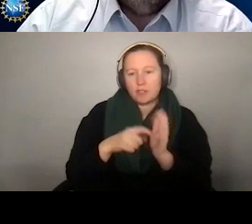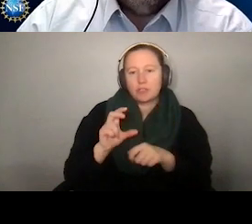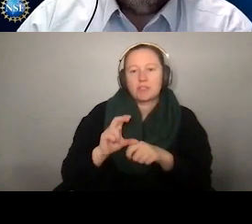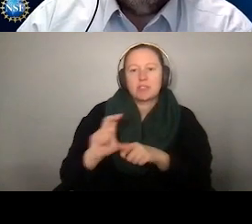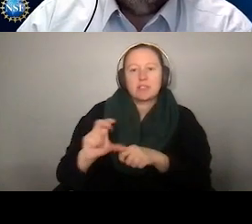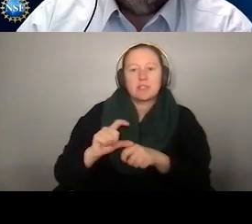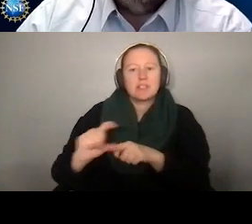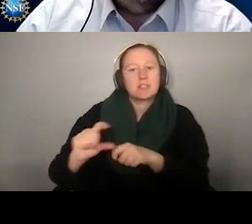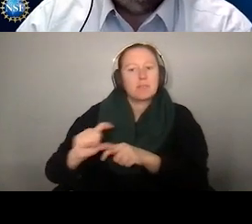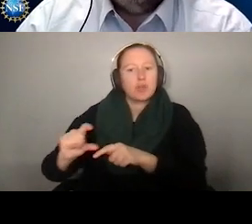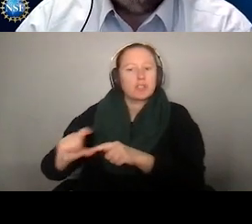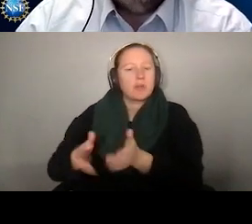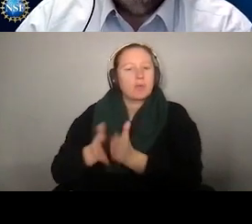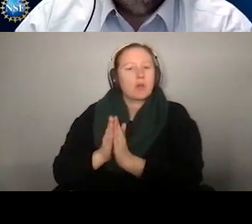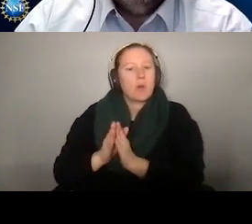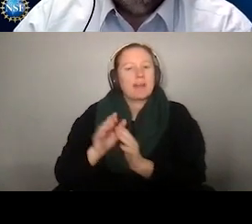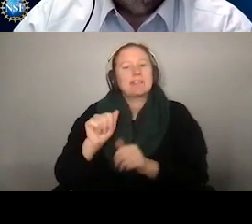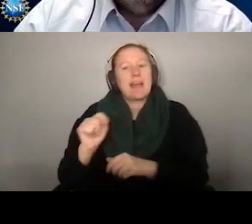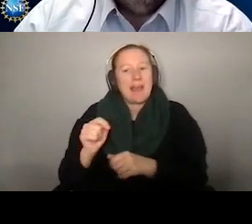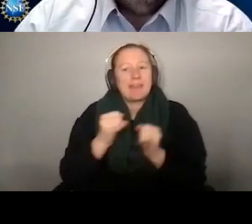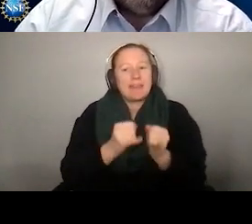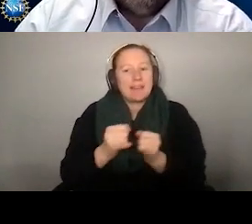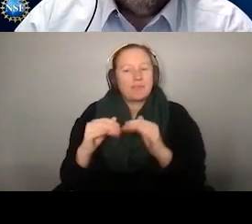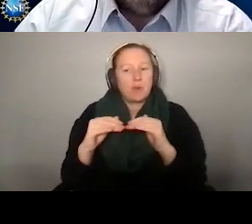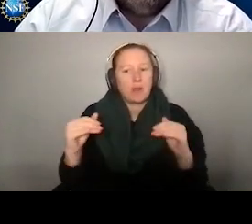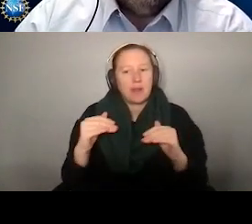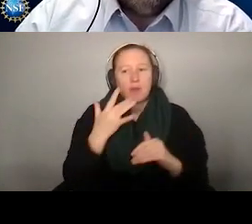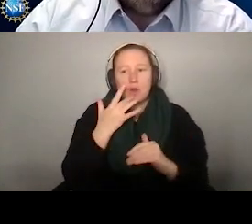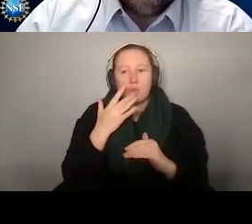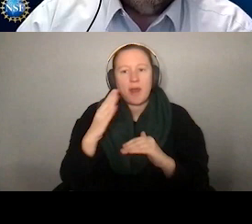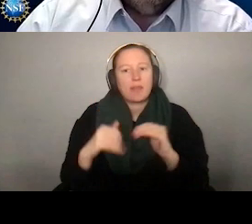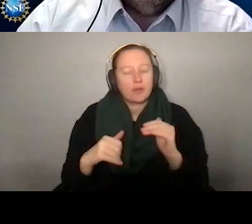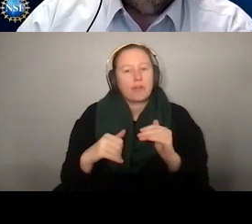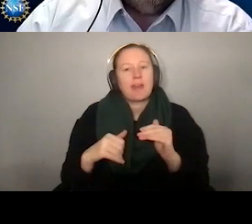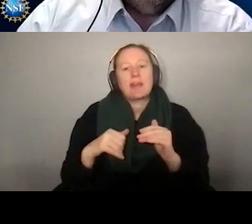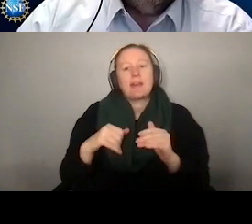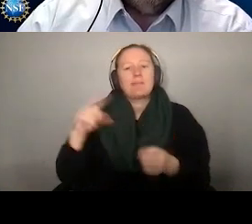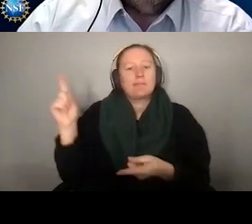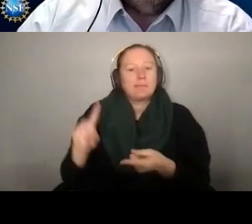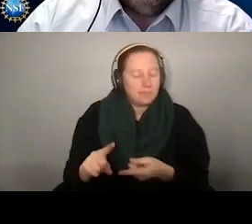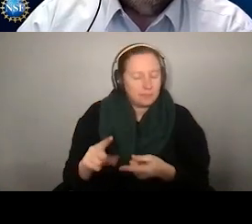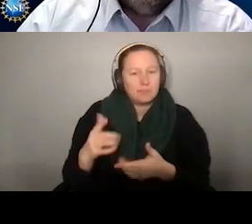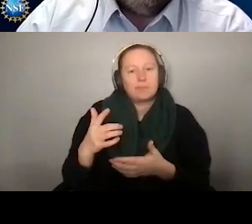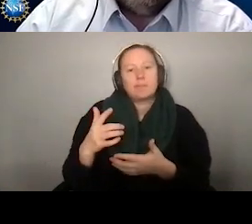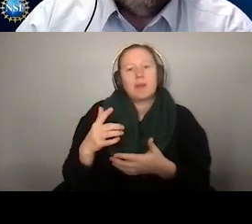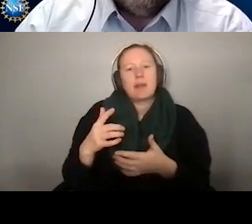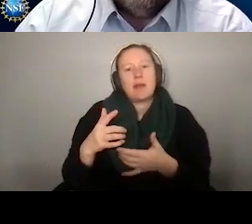at the individual award level rather than drawing down a summary advance payment and reporting award-level expenditures at a later date,